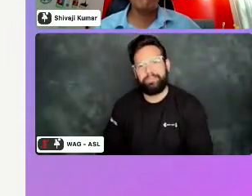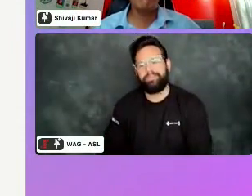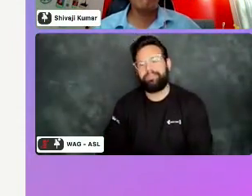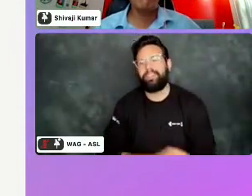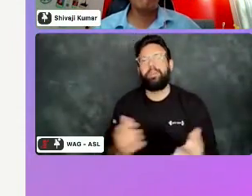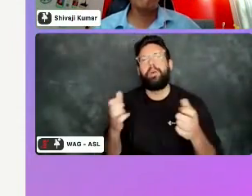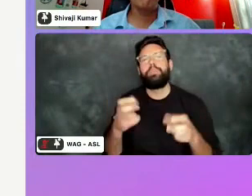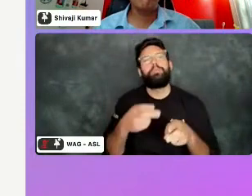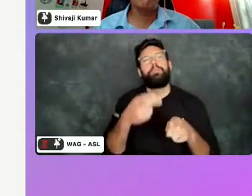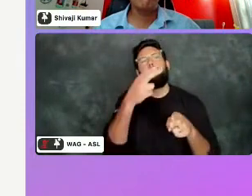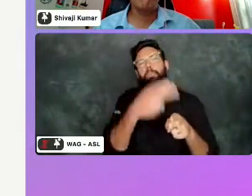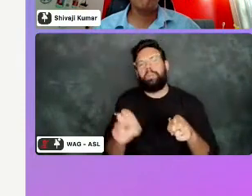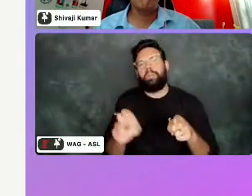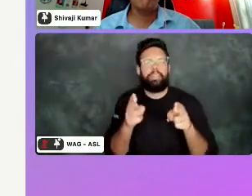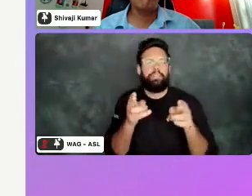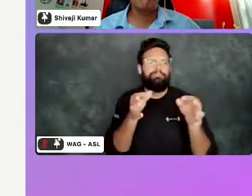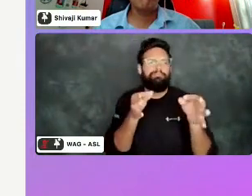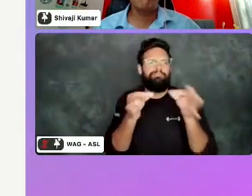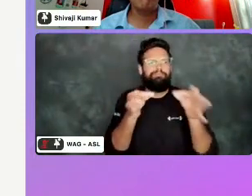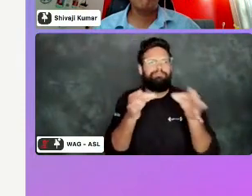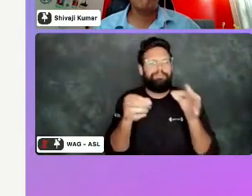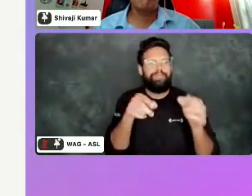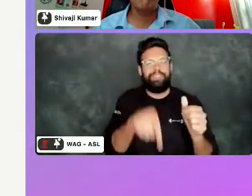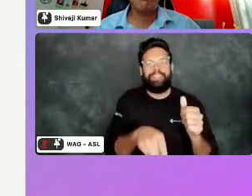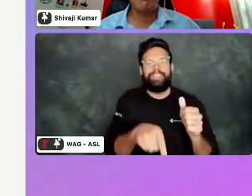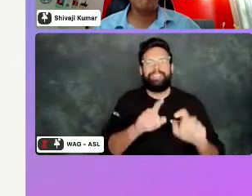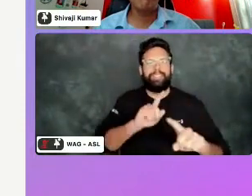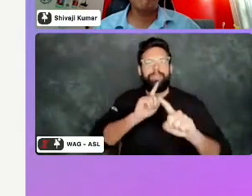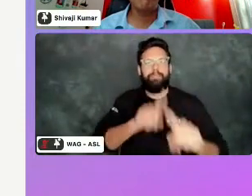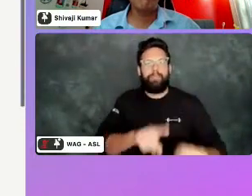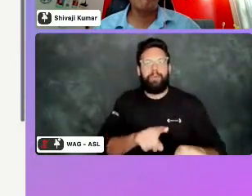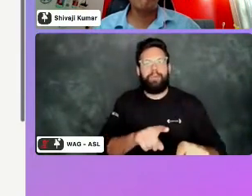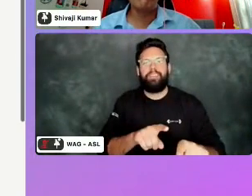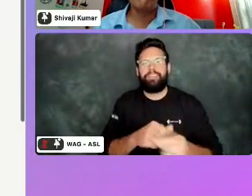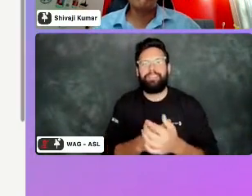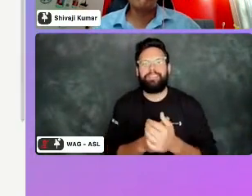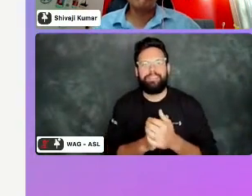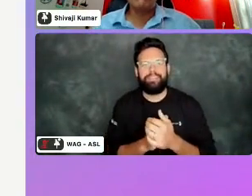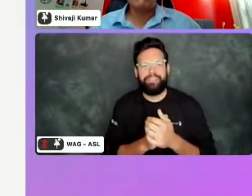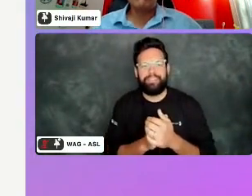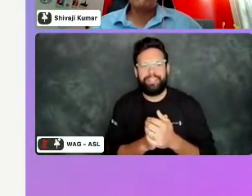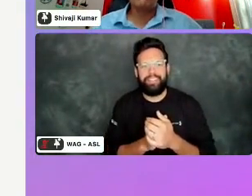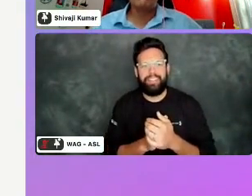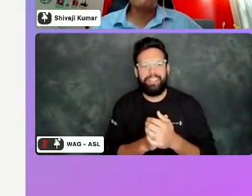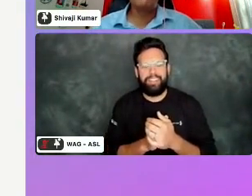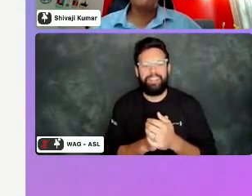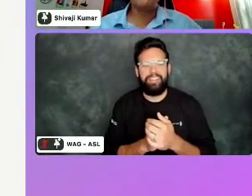that we just reviewed, I tried to follow along, we didn't want to pass screen share back and forth, but we have an overview of all the testing that took place.